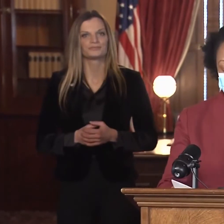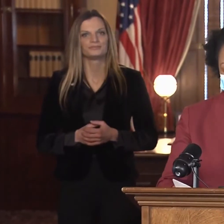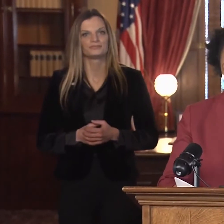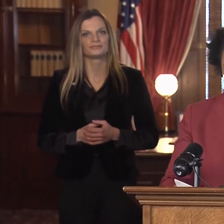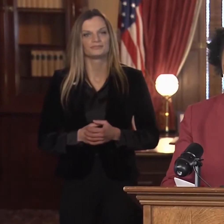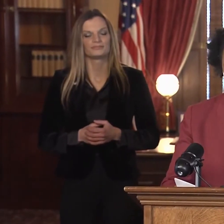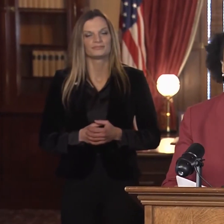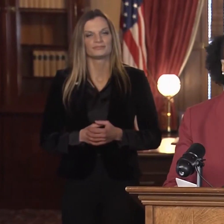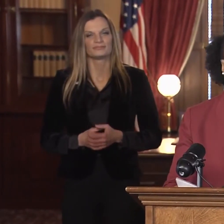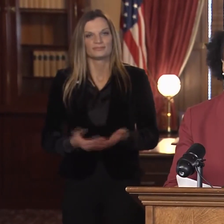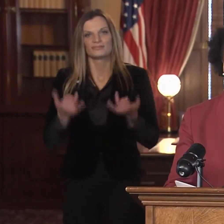OVER TO DR. KHALDUN.